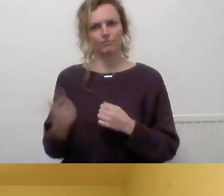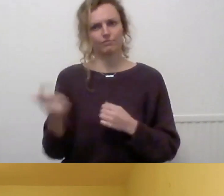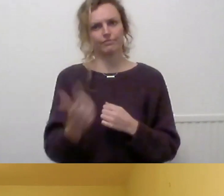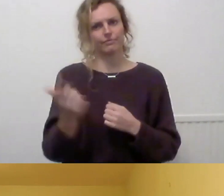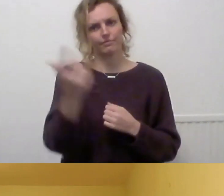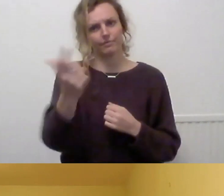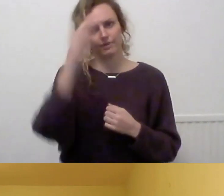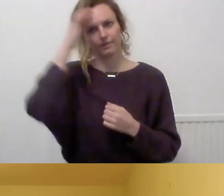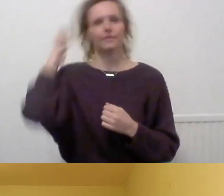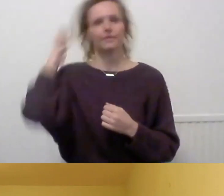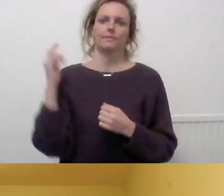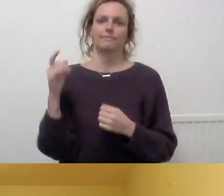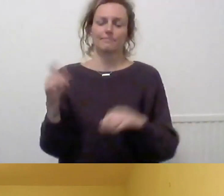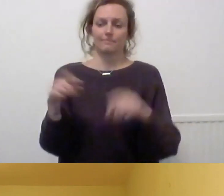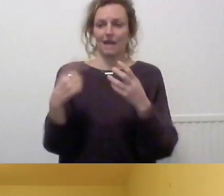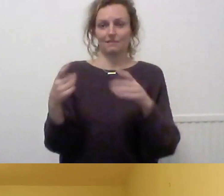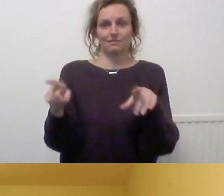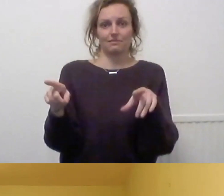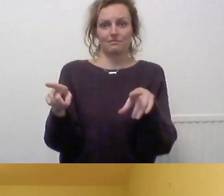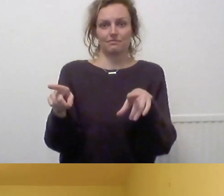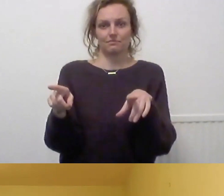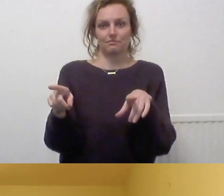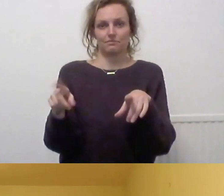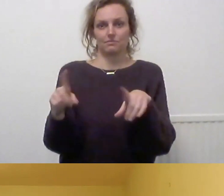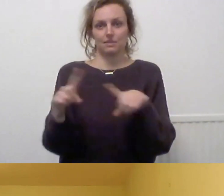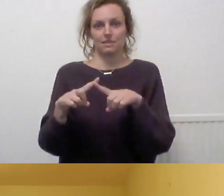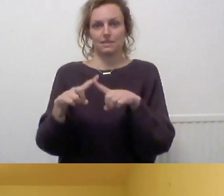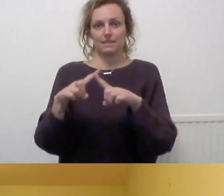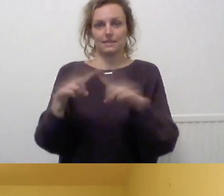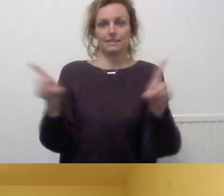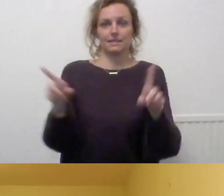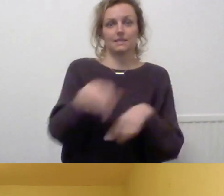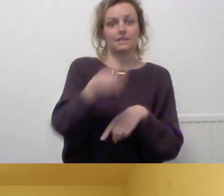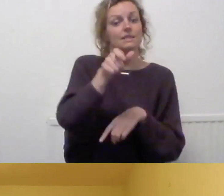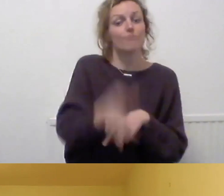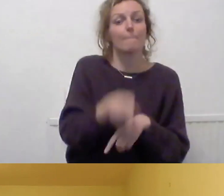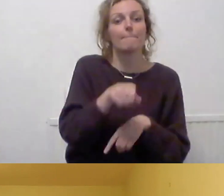on oxygen in hospital saying it's affected me I'm as fit as I can be. I'm in my 40s I'm an internet